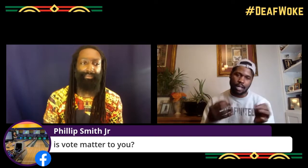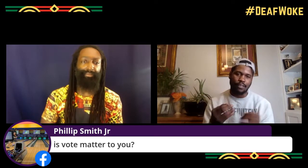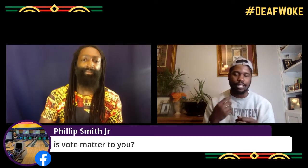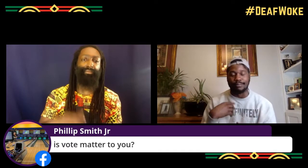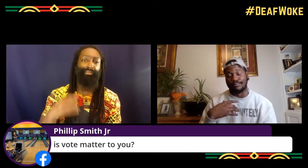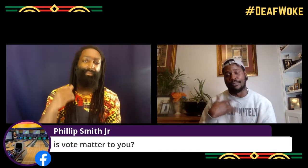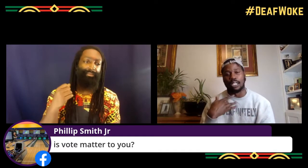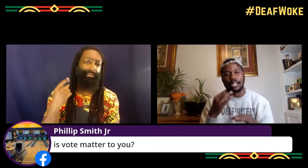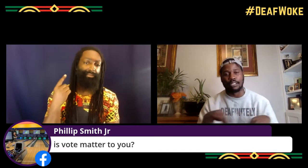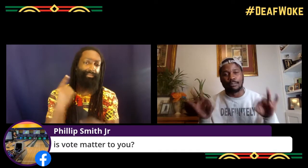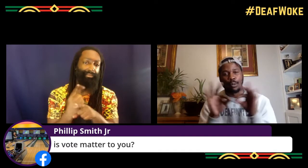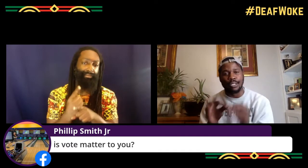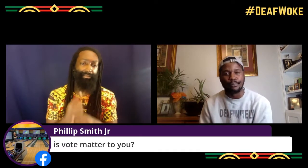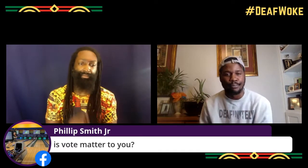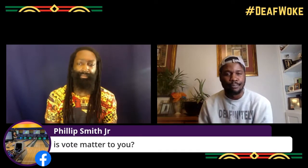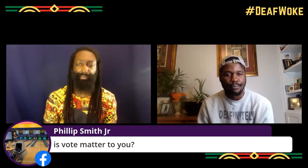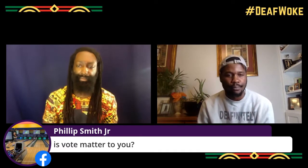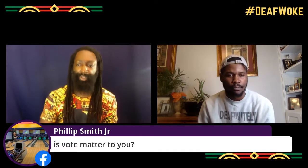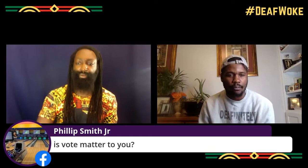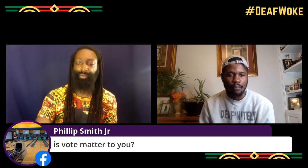That's more of a significant impact.